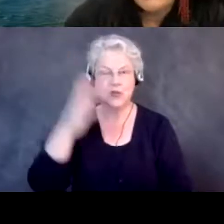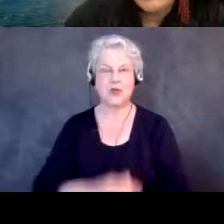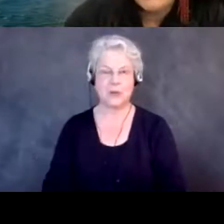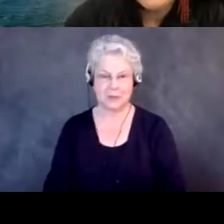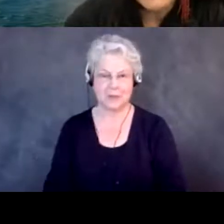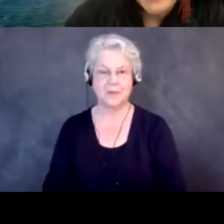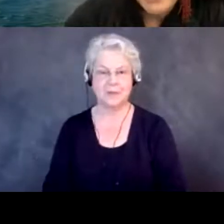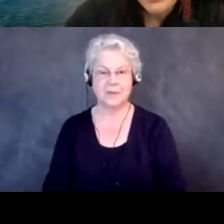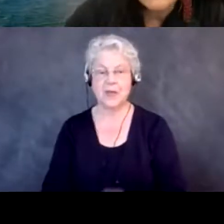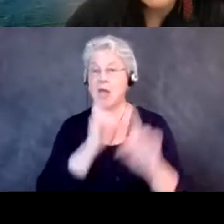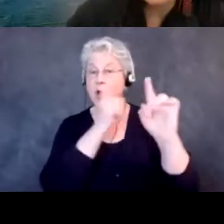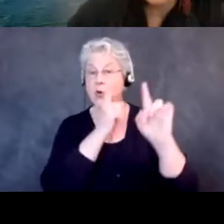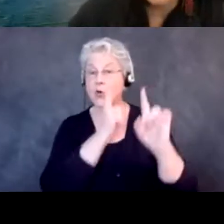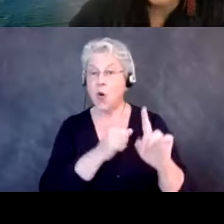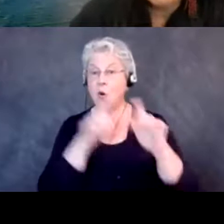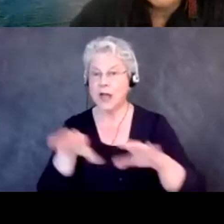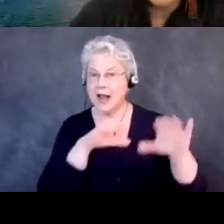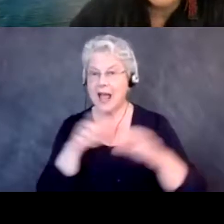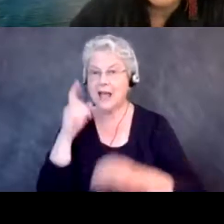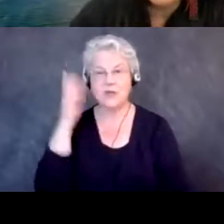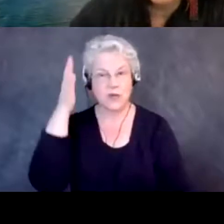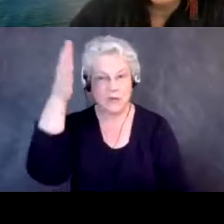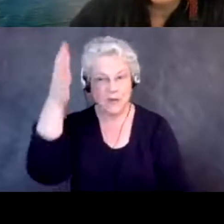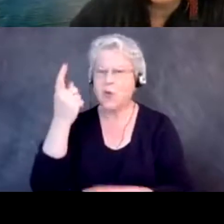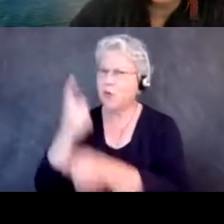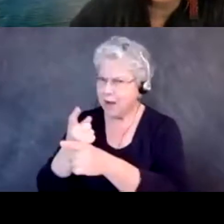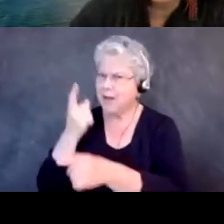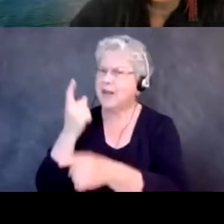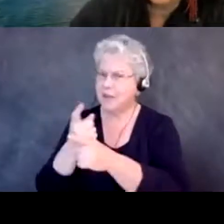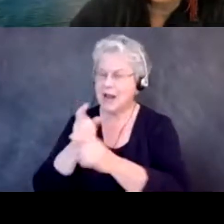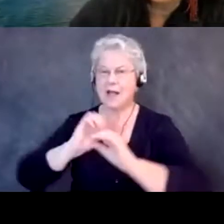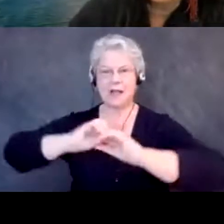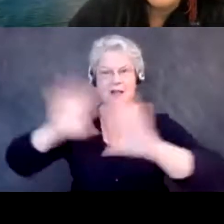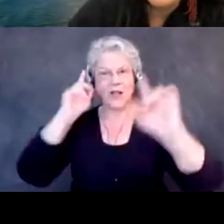Goals and actions for our future. That's right. It identifies clear goals and clear actions.